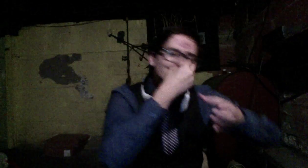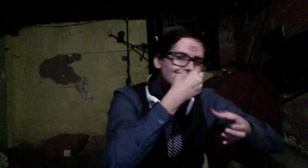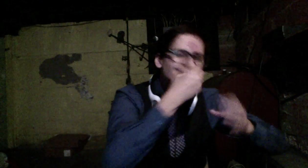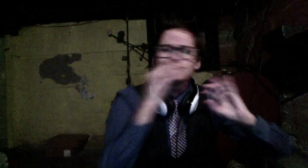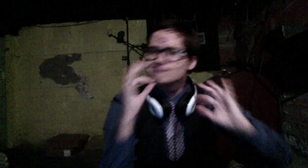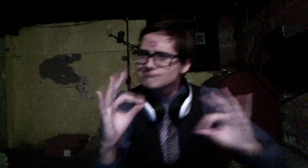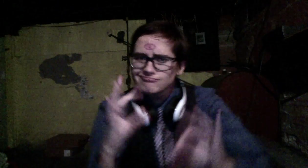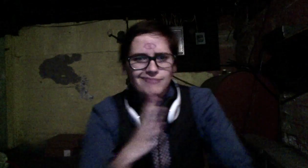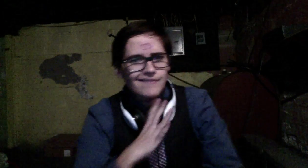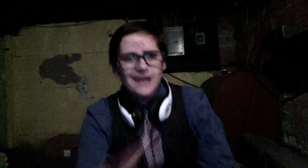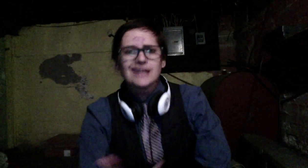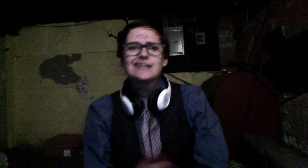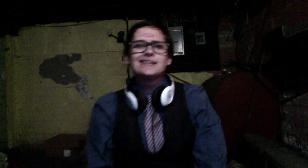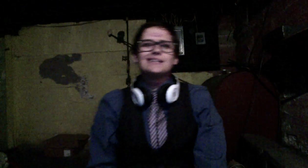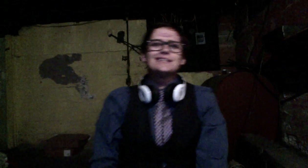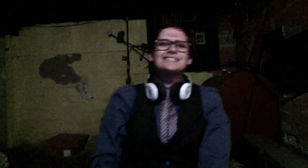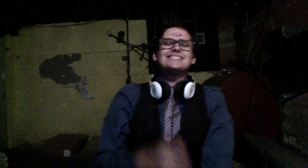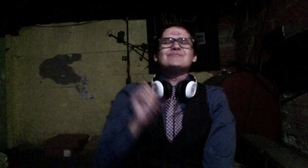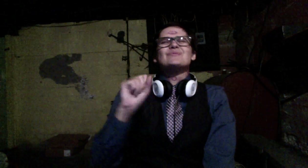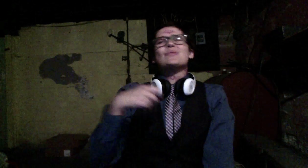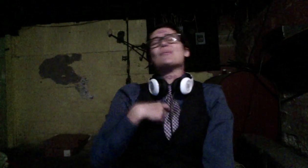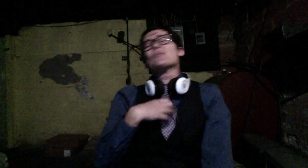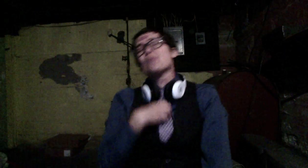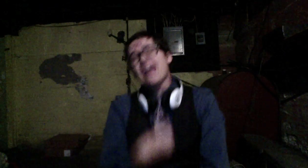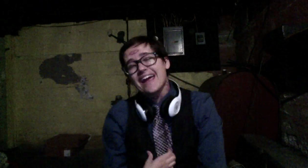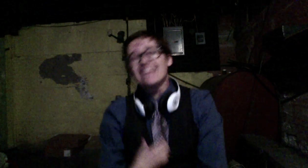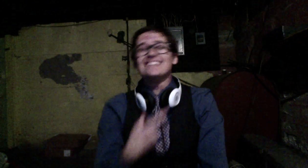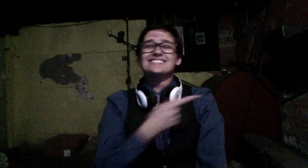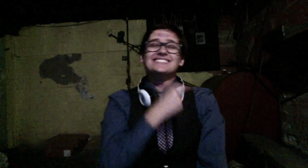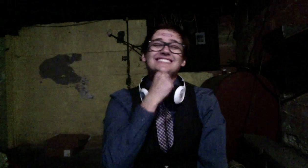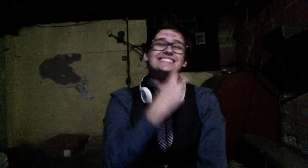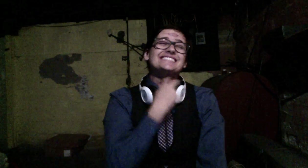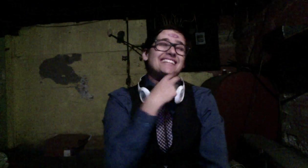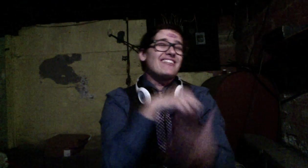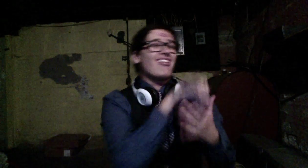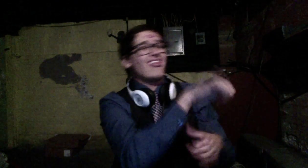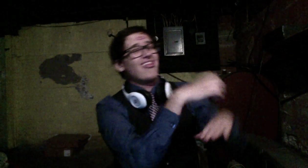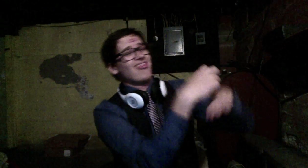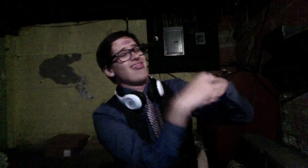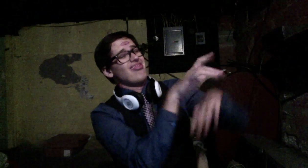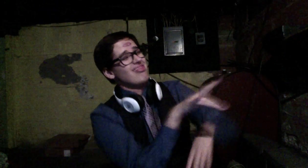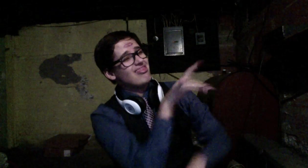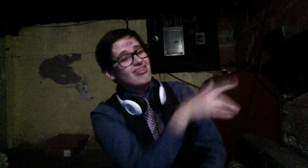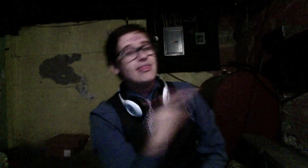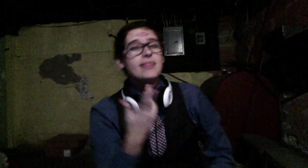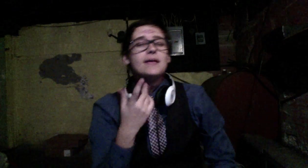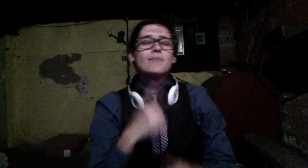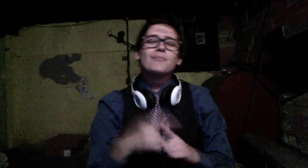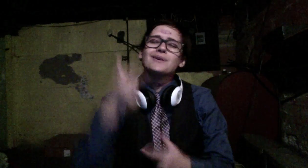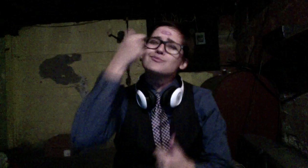EAT PERFECT FINE YES I WISH HE NOT STUCK STAY *CAT-HOVER* POOR-HIM BUT